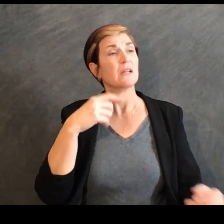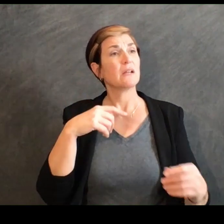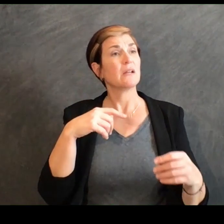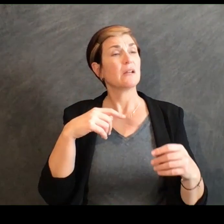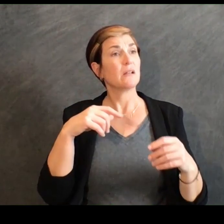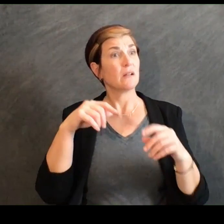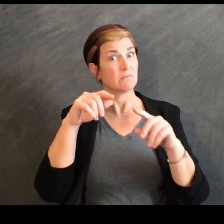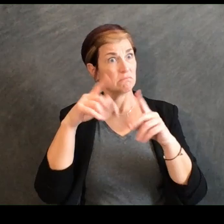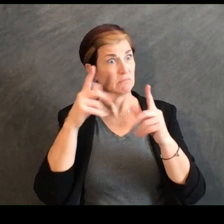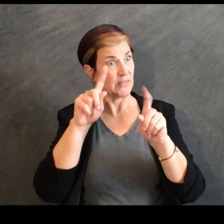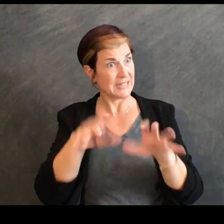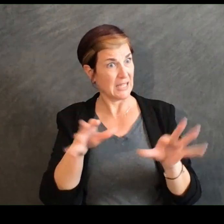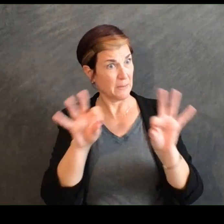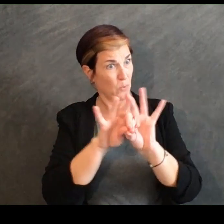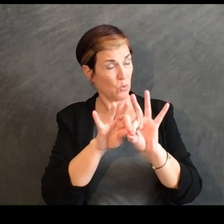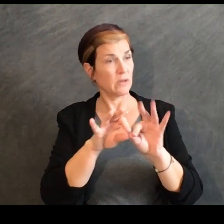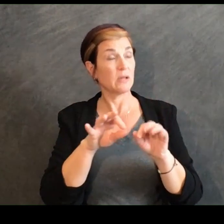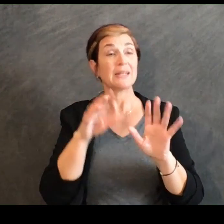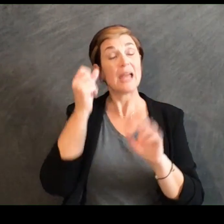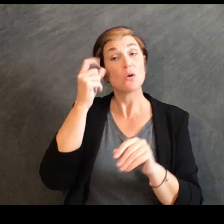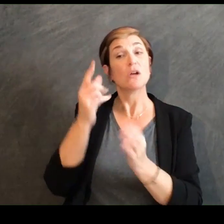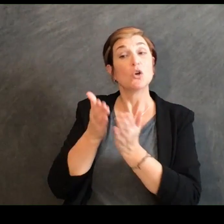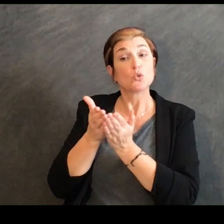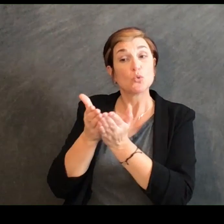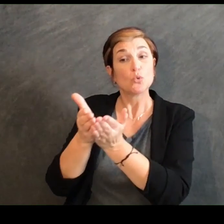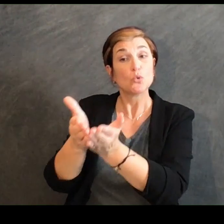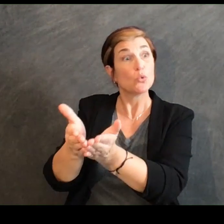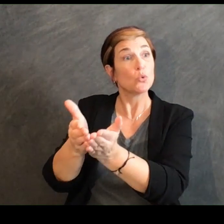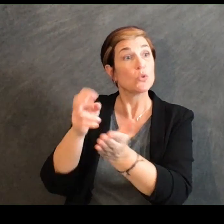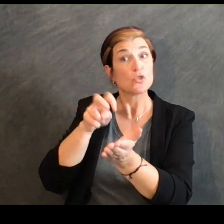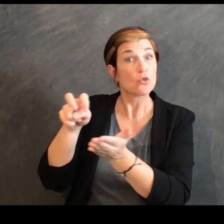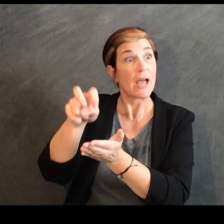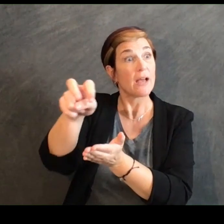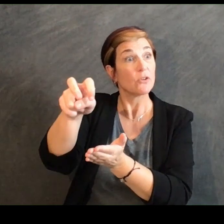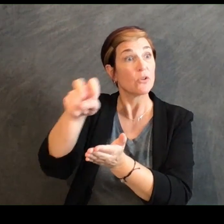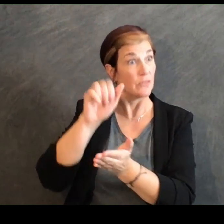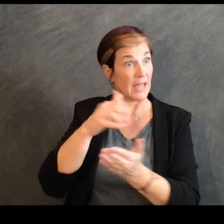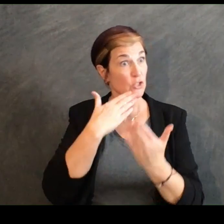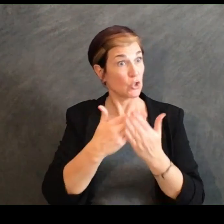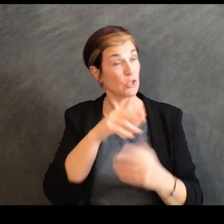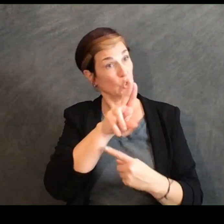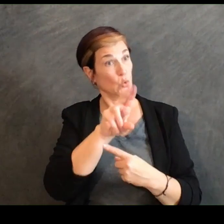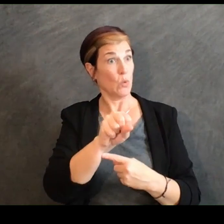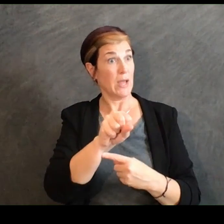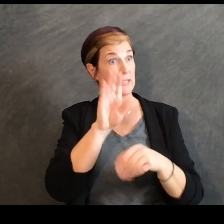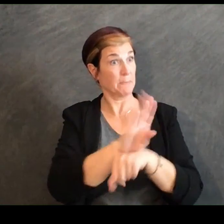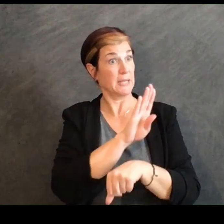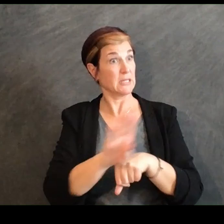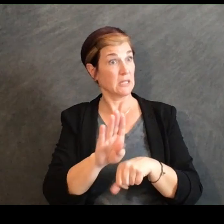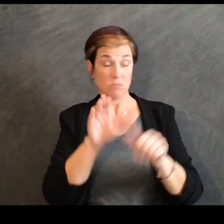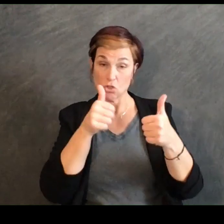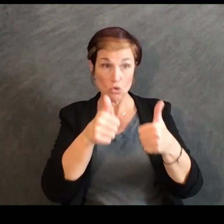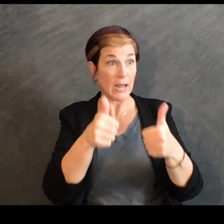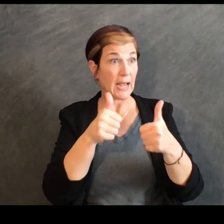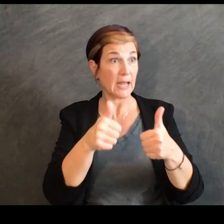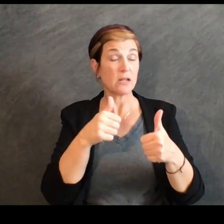business we're with them all the way it's a great business it's a great US business frankly and know how important they are to the